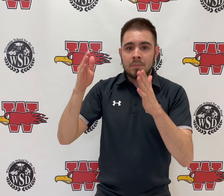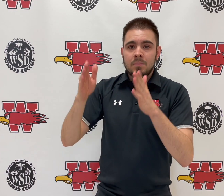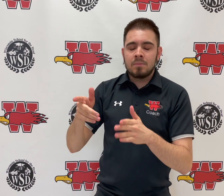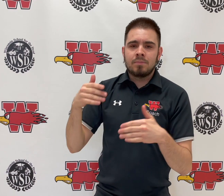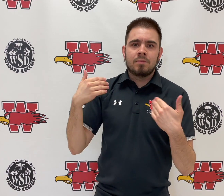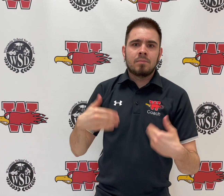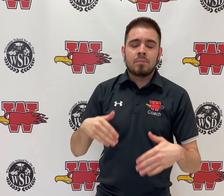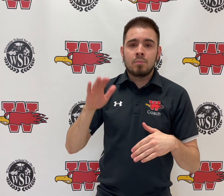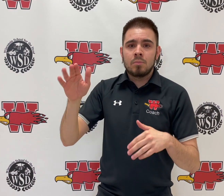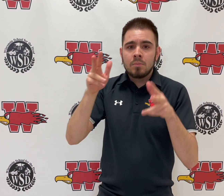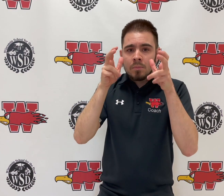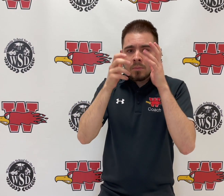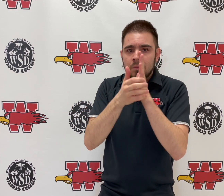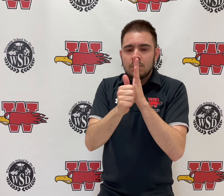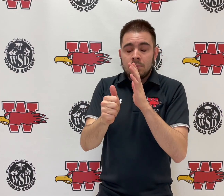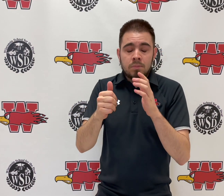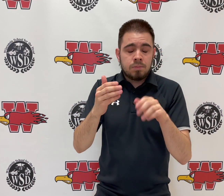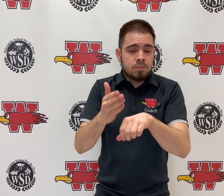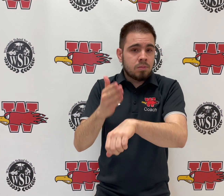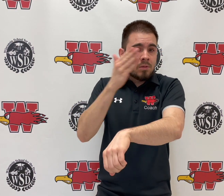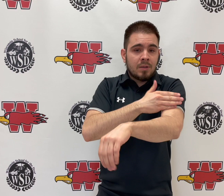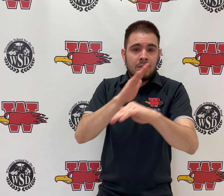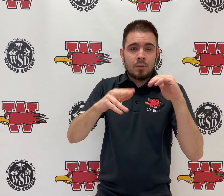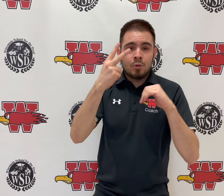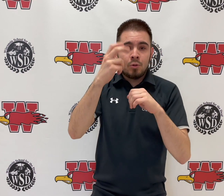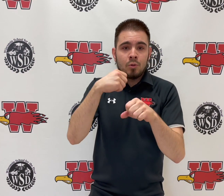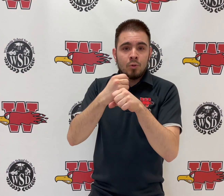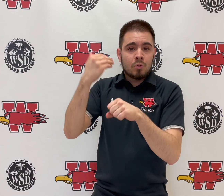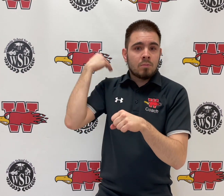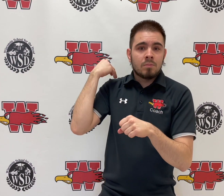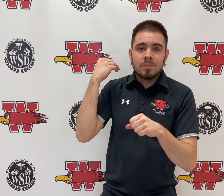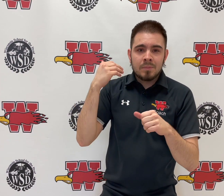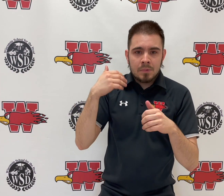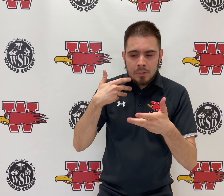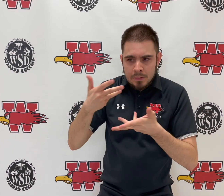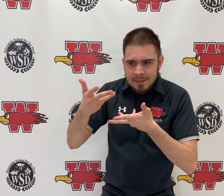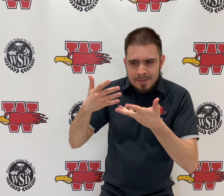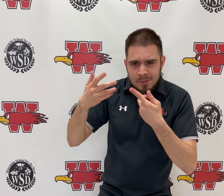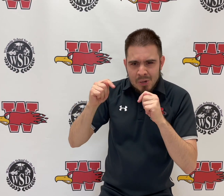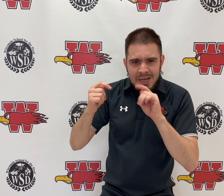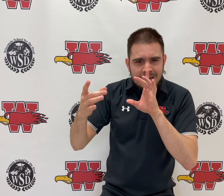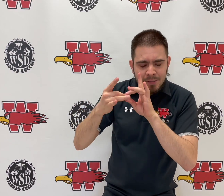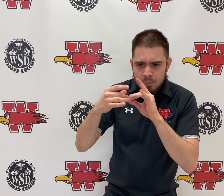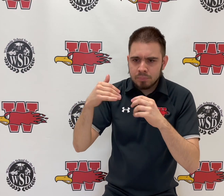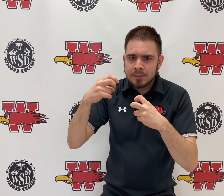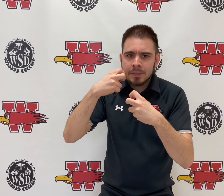This person really improved with their receptive skills from a couple years ago. It was at first